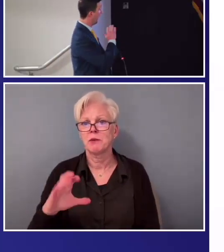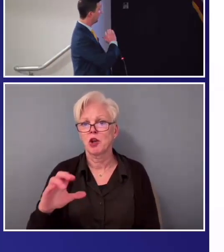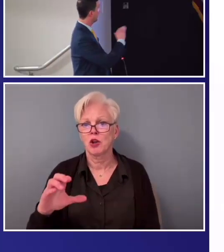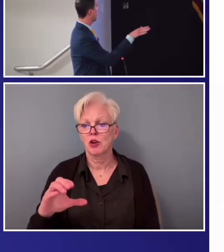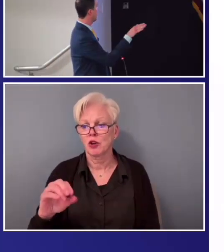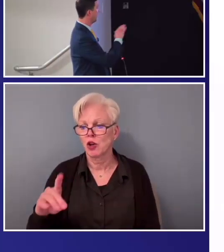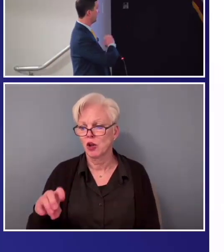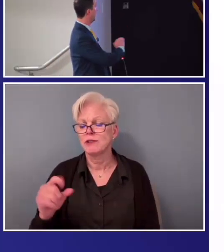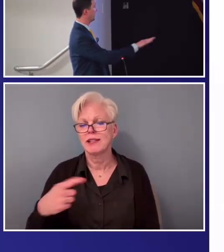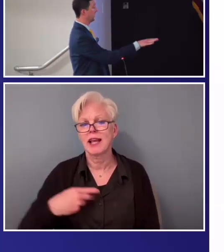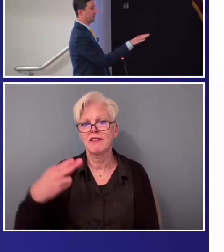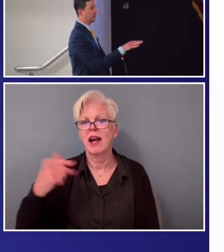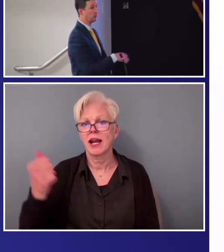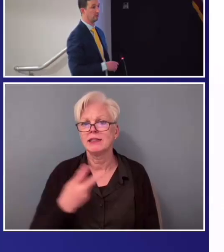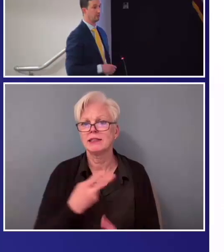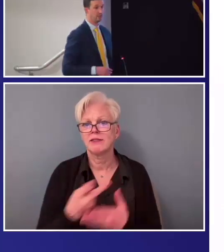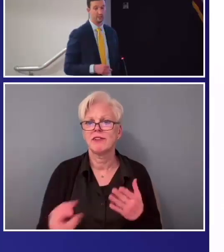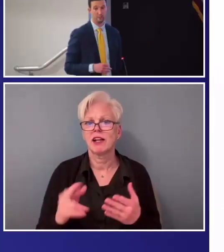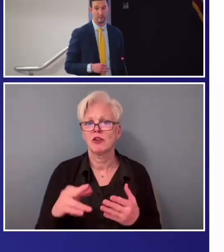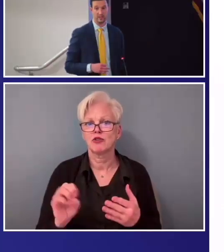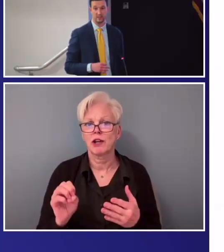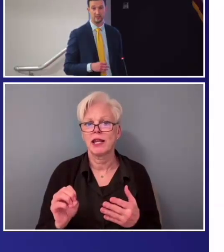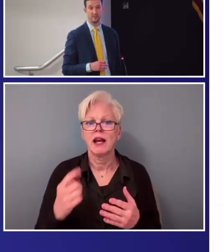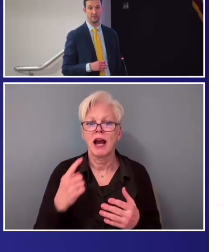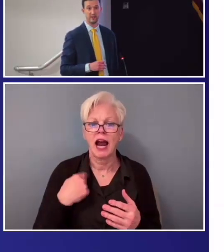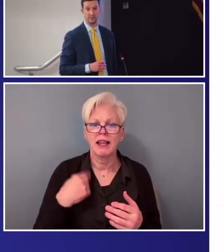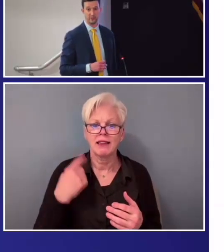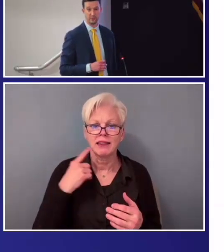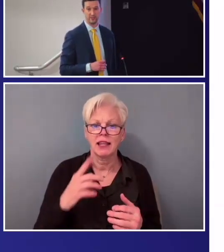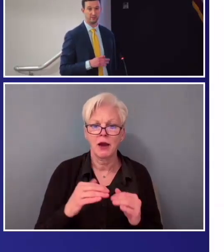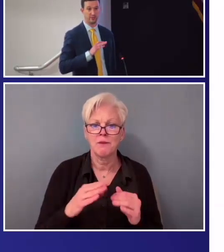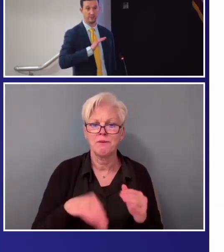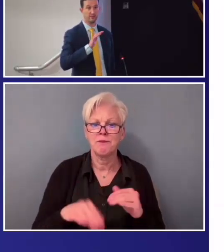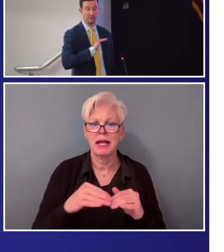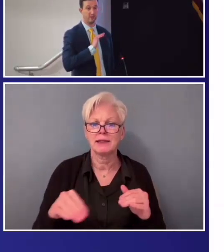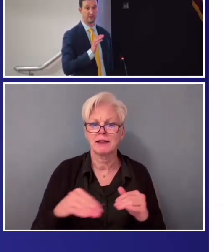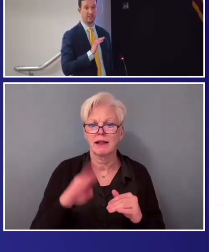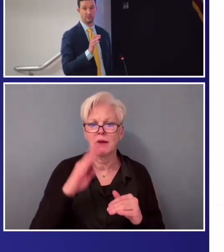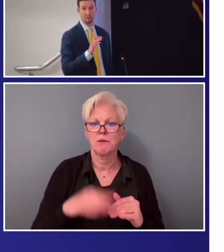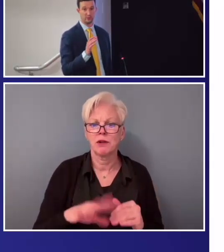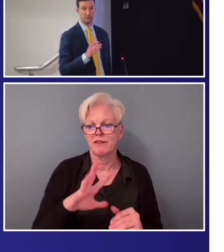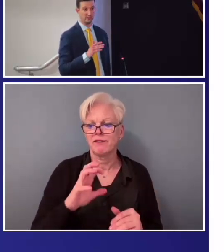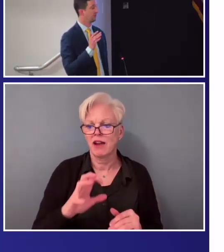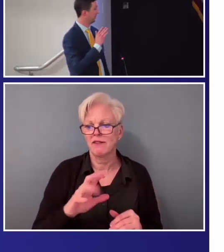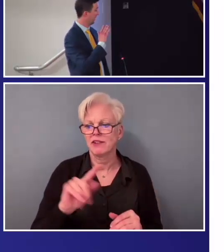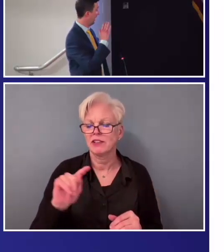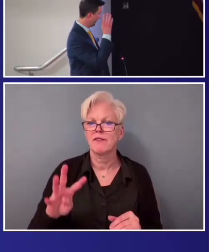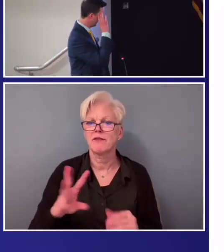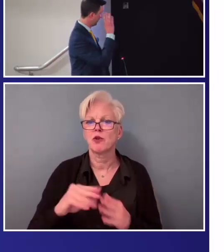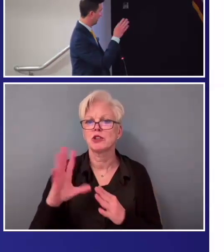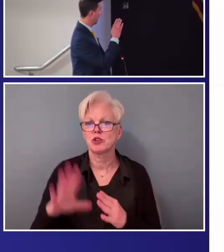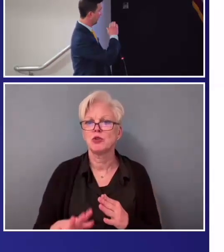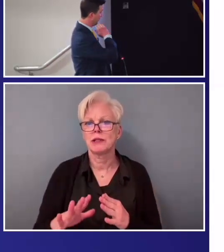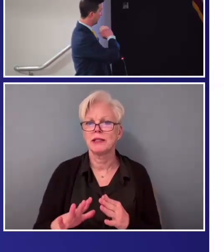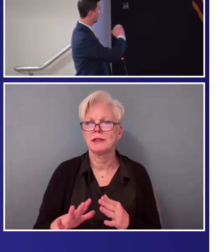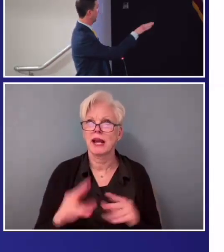I believe I put a baseline threshold of there needed to be at least 500 different 500 Title IV students. I need to look in my notes, but there is a